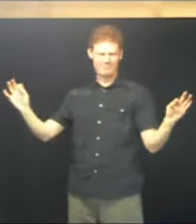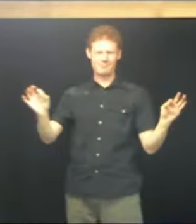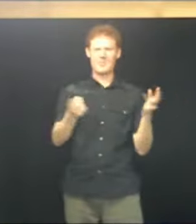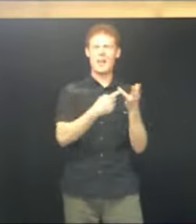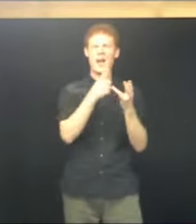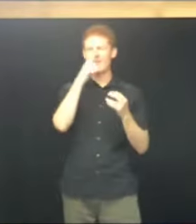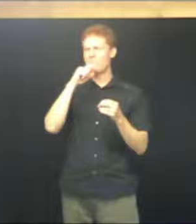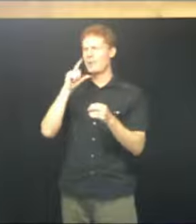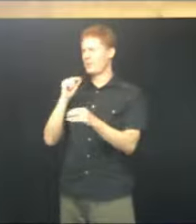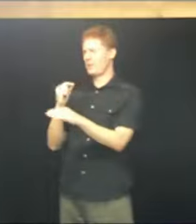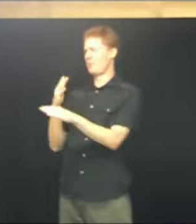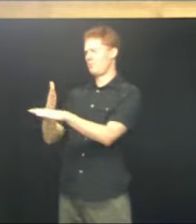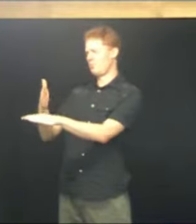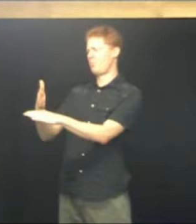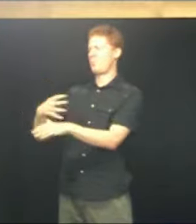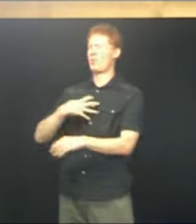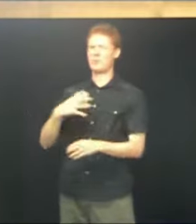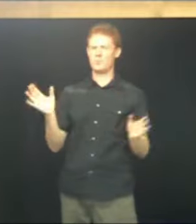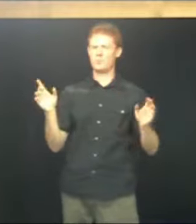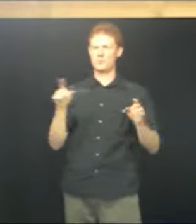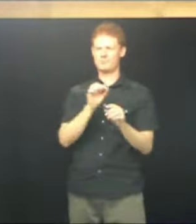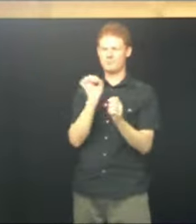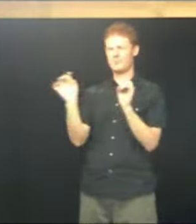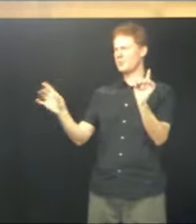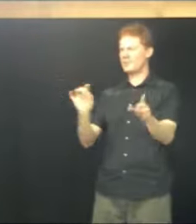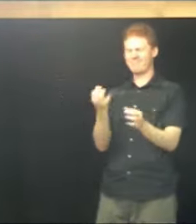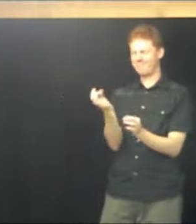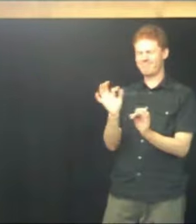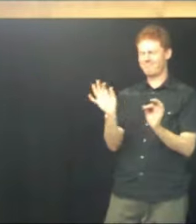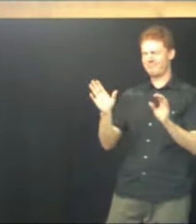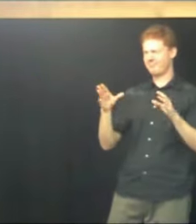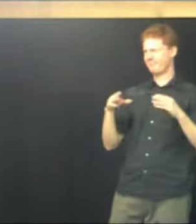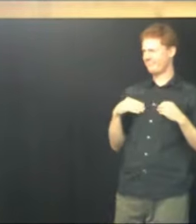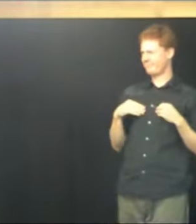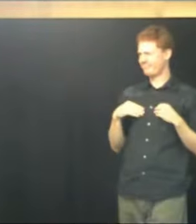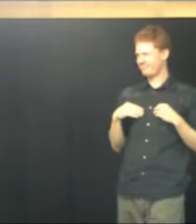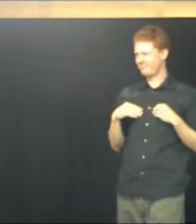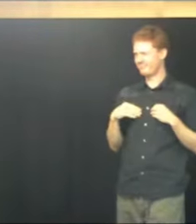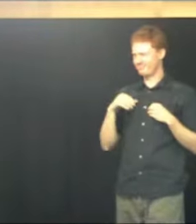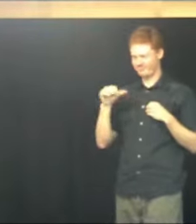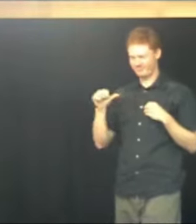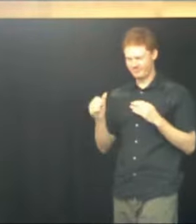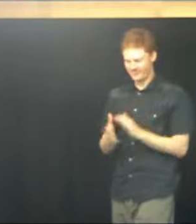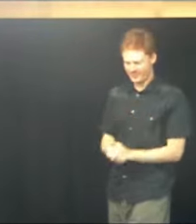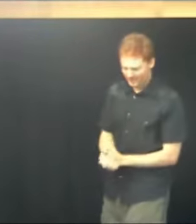you don't need to do any work. Let the other people work There is no need for you to work